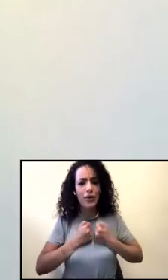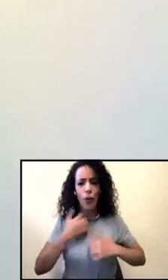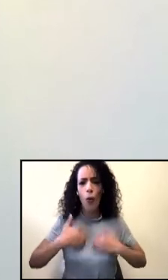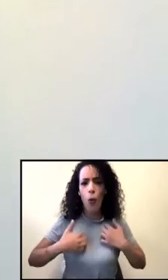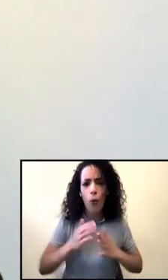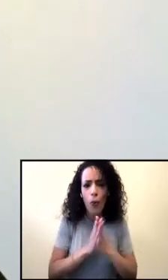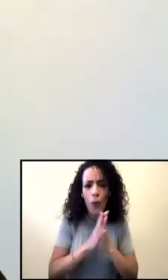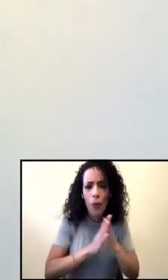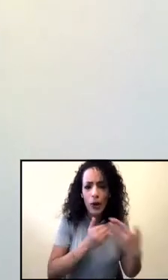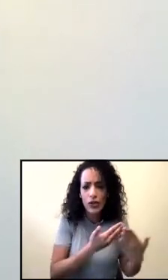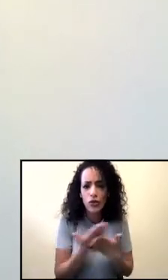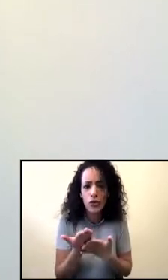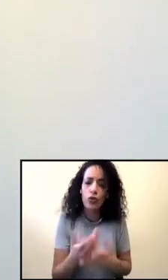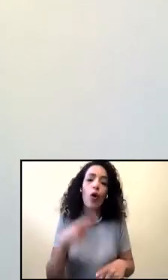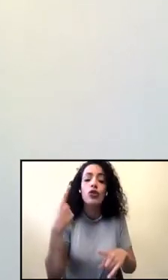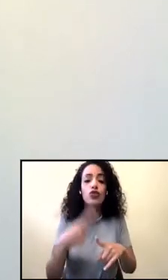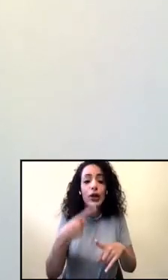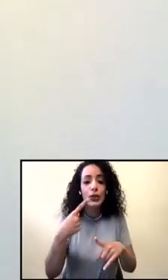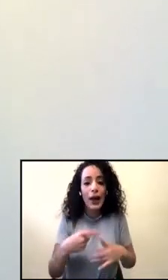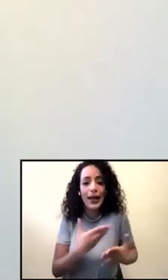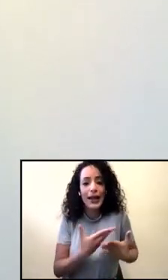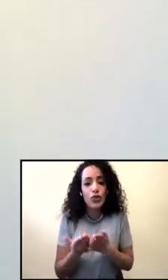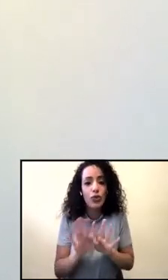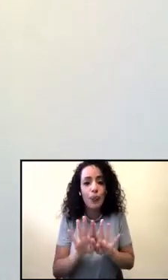into introductions to our panelists, because we've got a lot to get through,